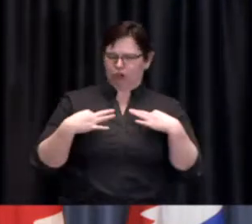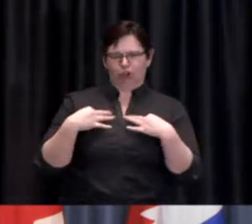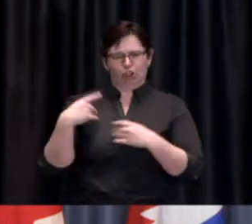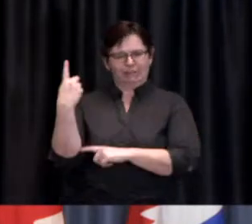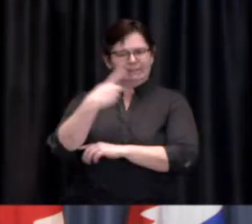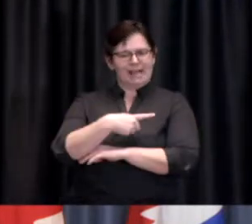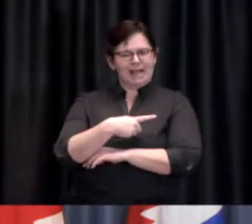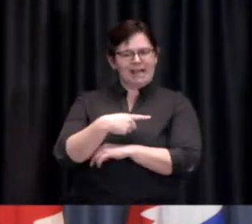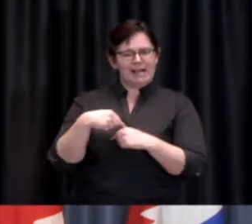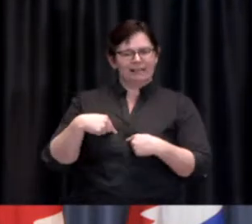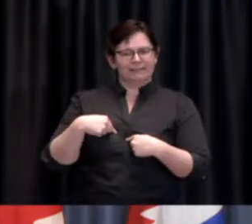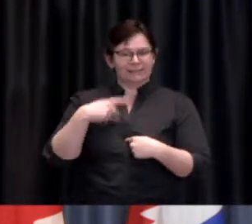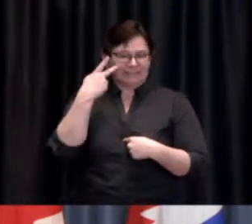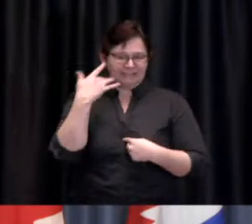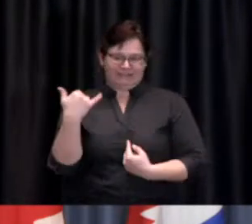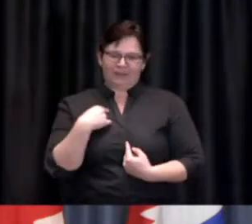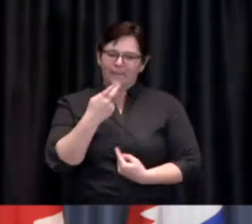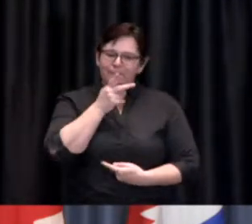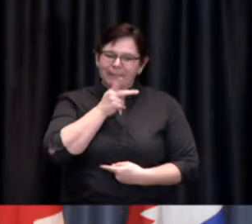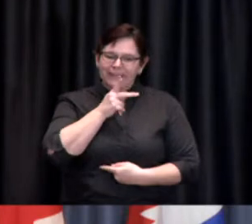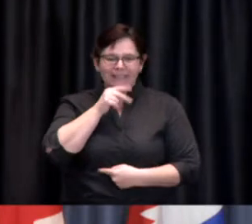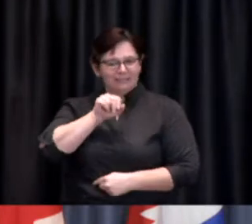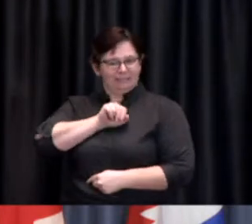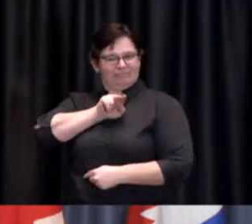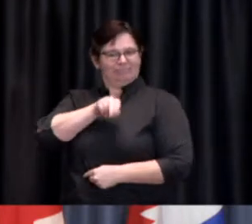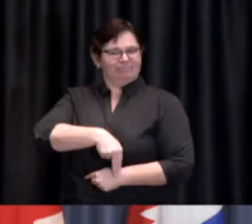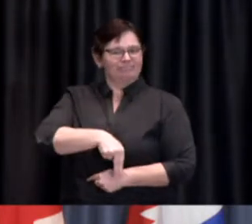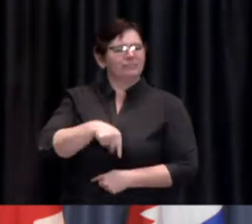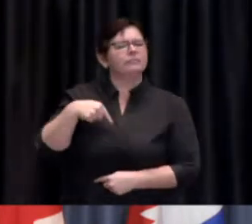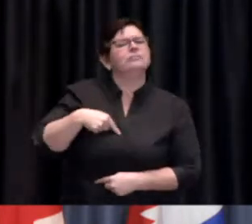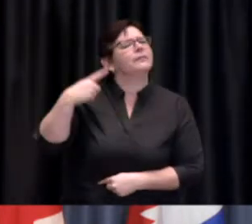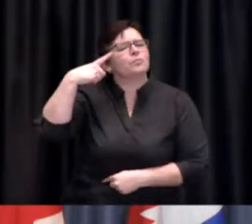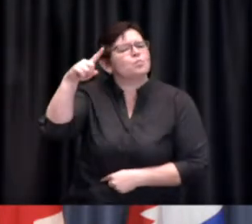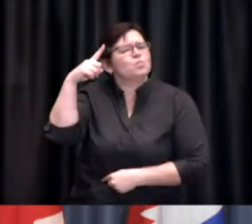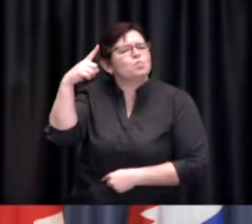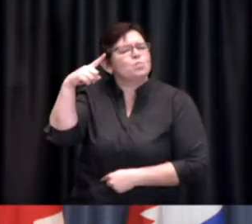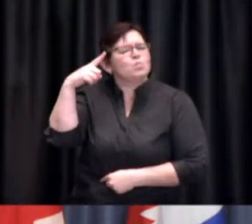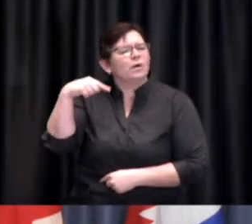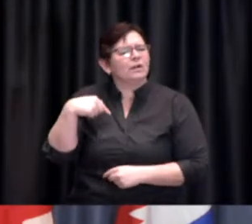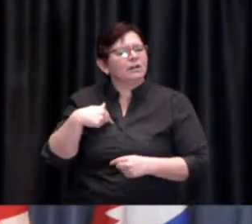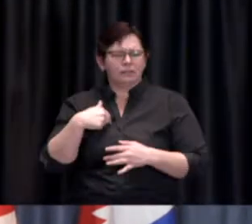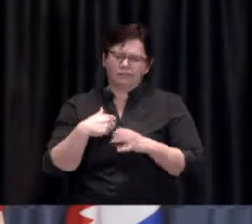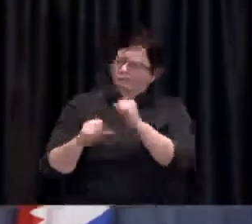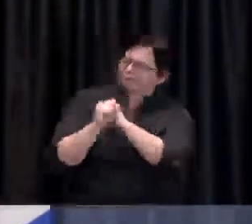a day that is supposed to raise our awareness about uh the insidious effect that bullying can